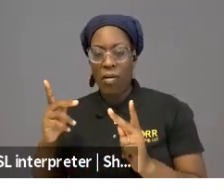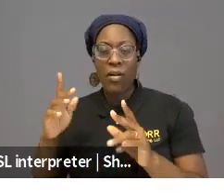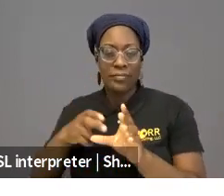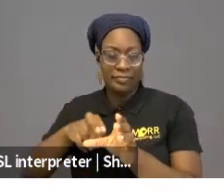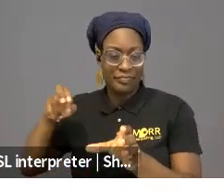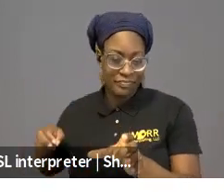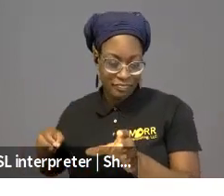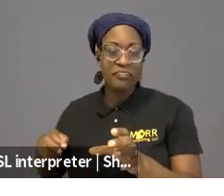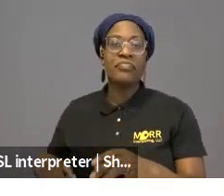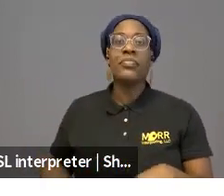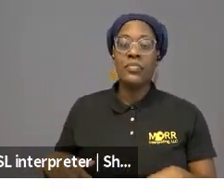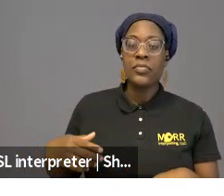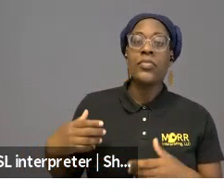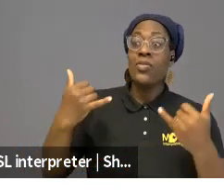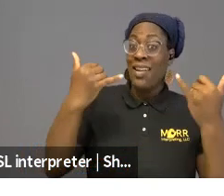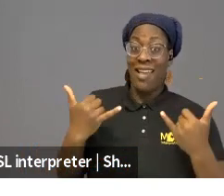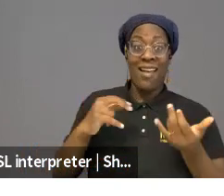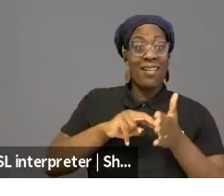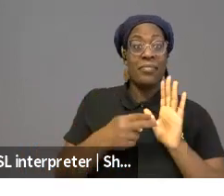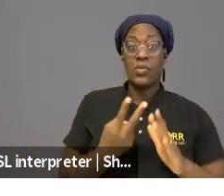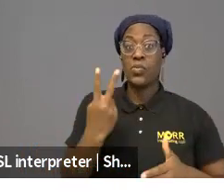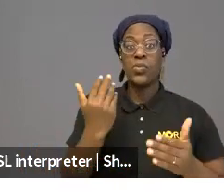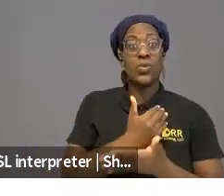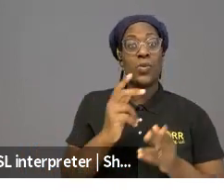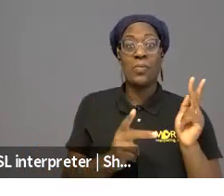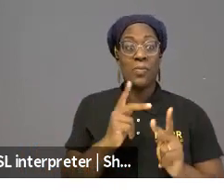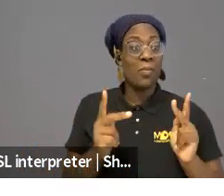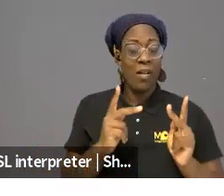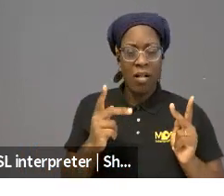contact and discussions with other members of Leadership within our writing center. I and